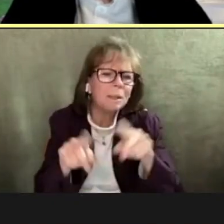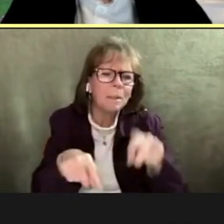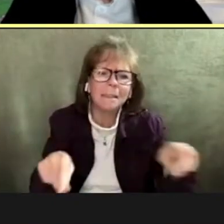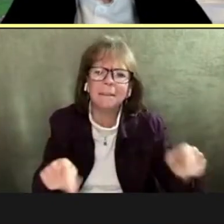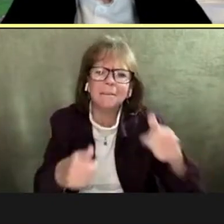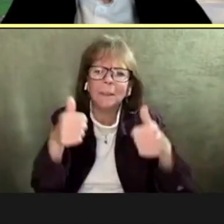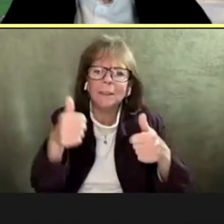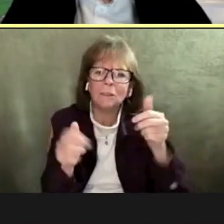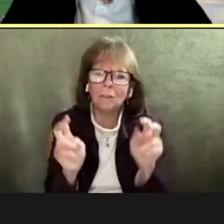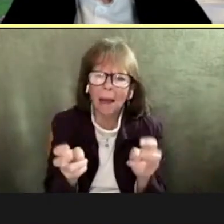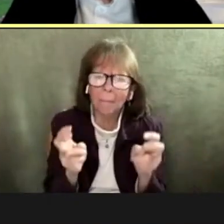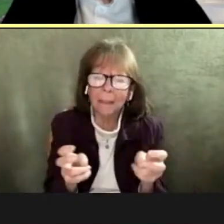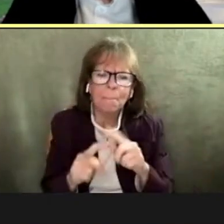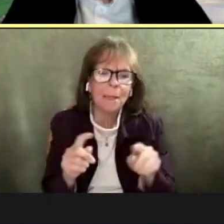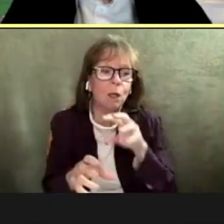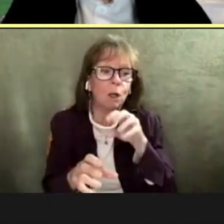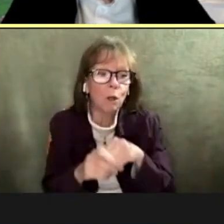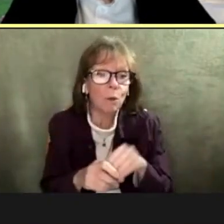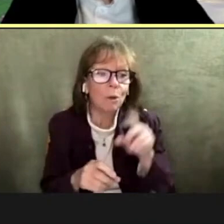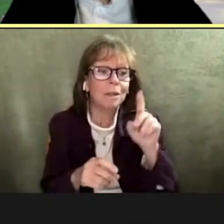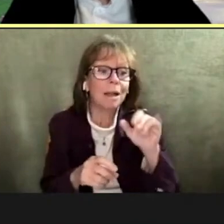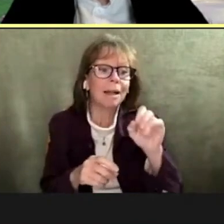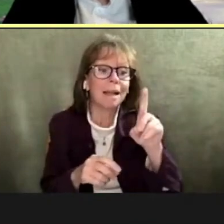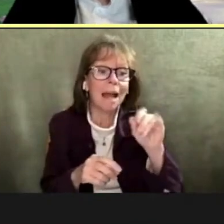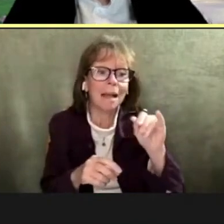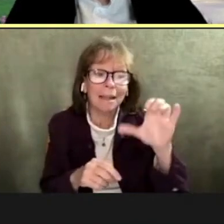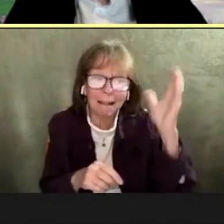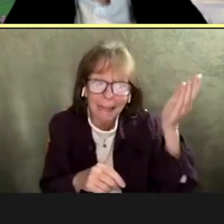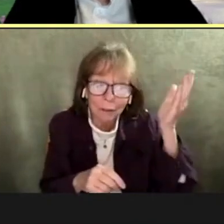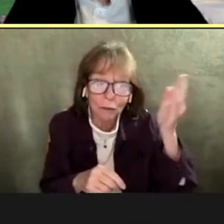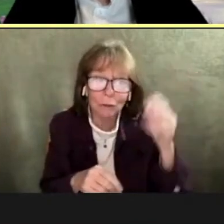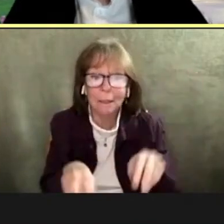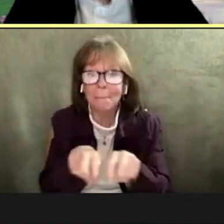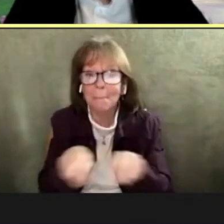But have included didactic lectures, panel discussions,